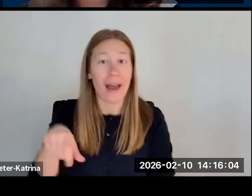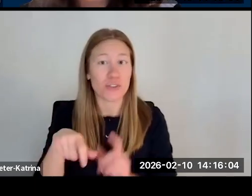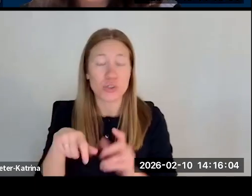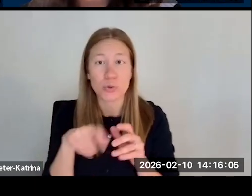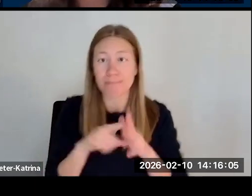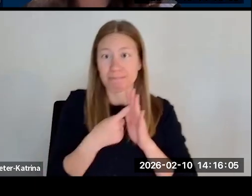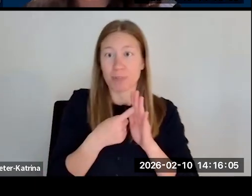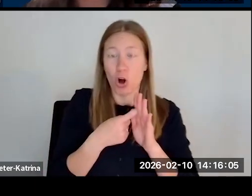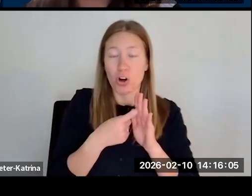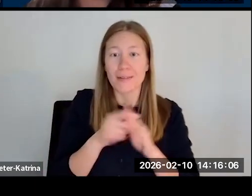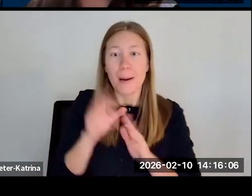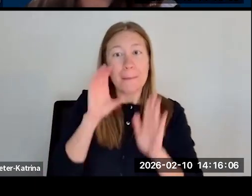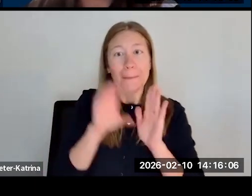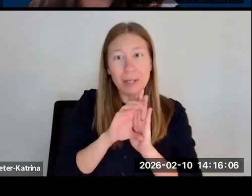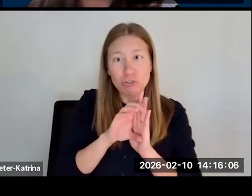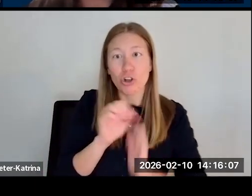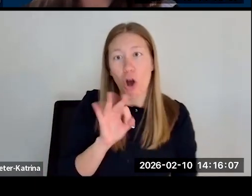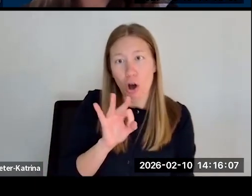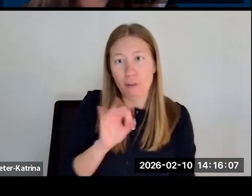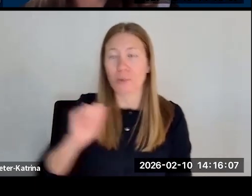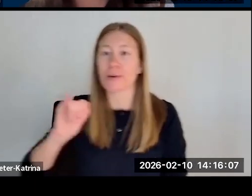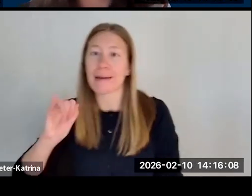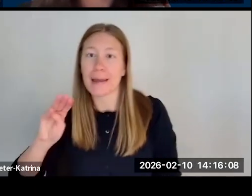or image of at the start of your alt text